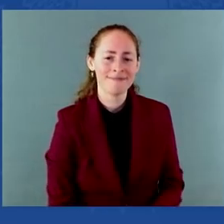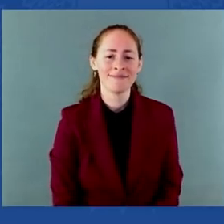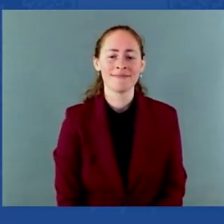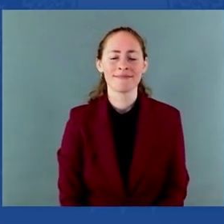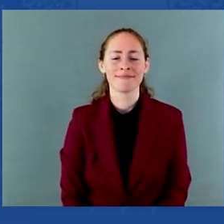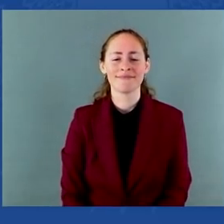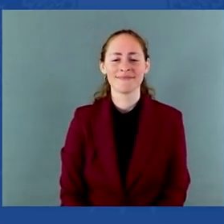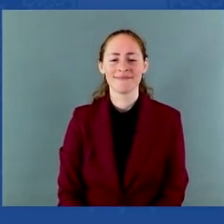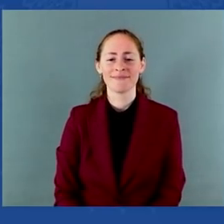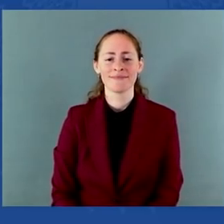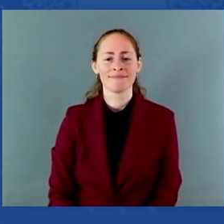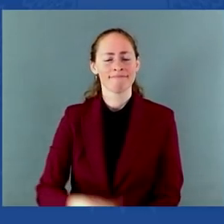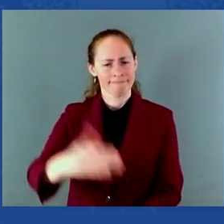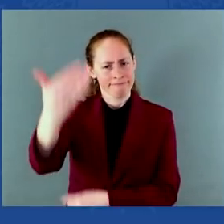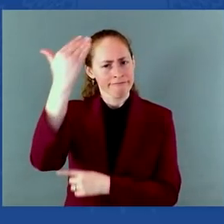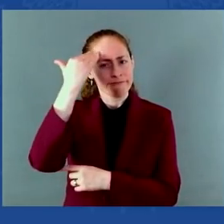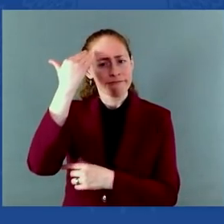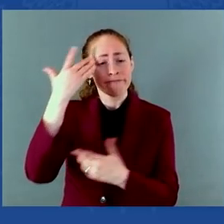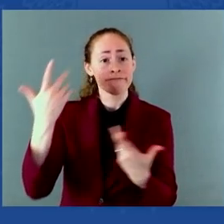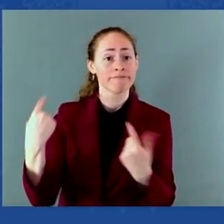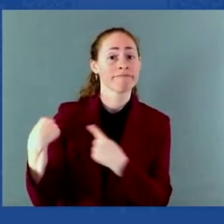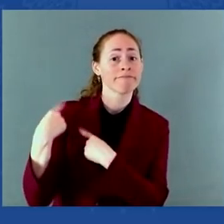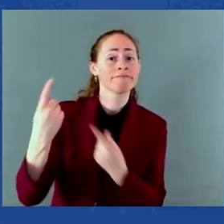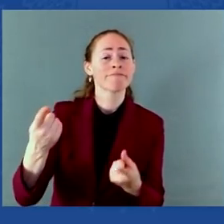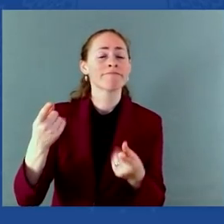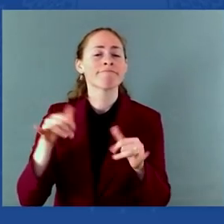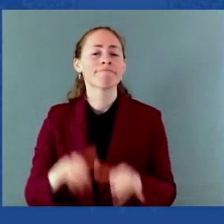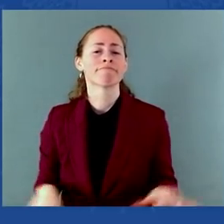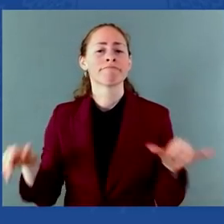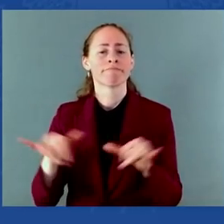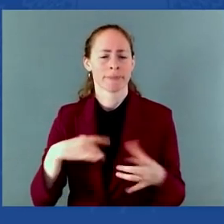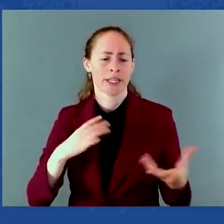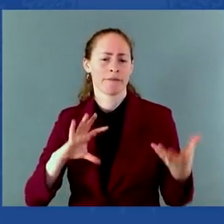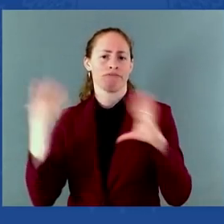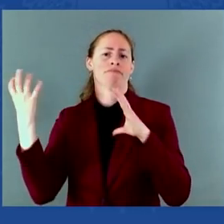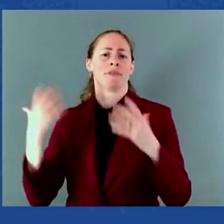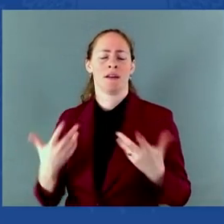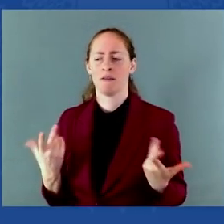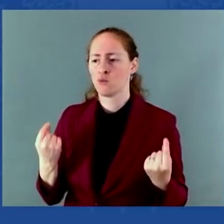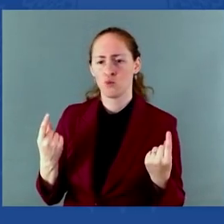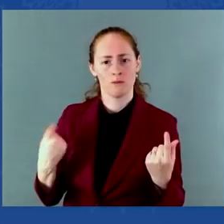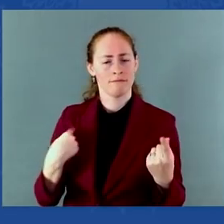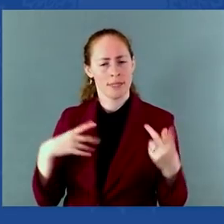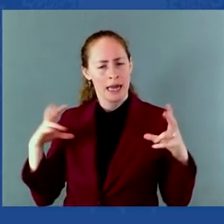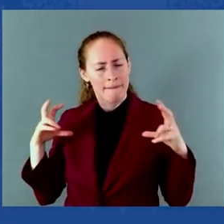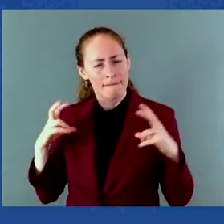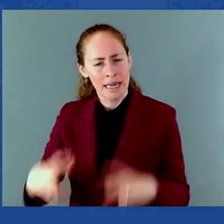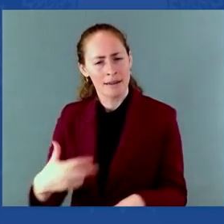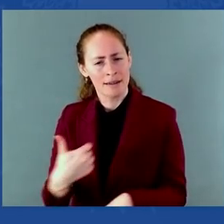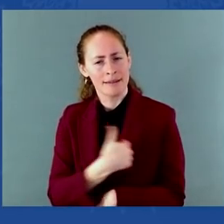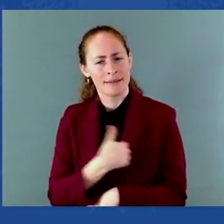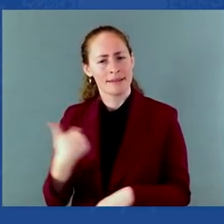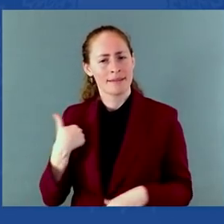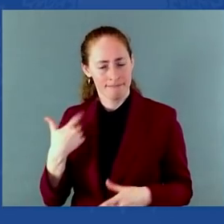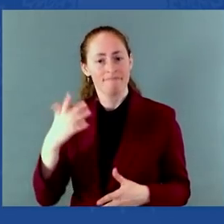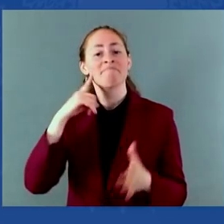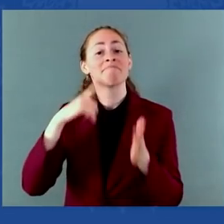During the Civil War, we built the transcontinental railroad, uniting and connecting the East and West Coast --